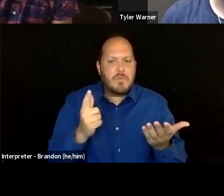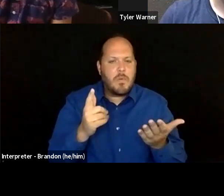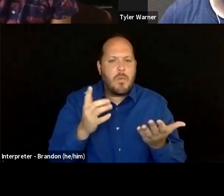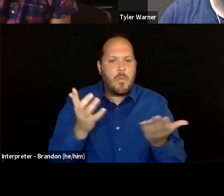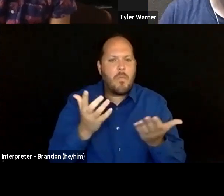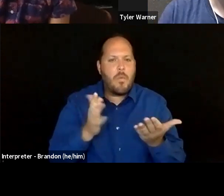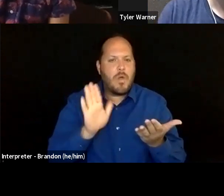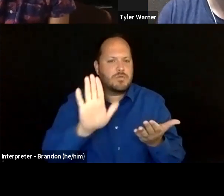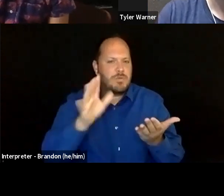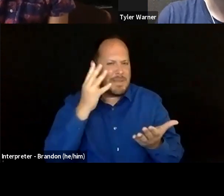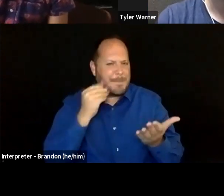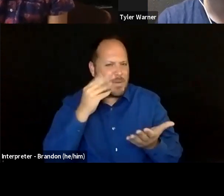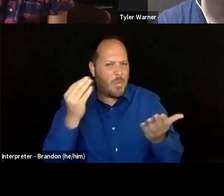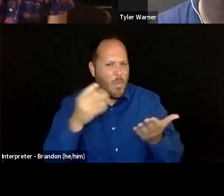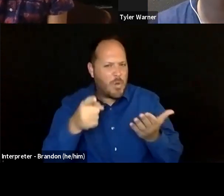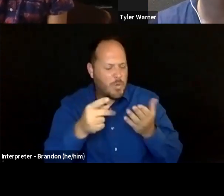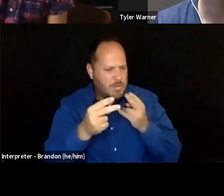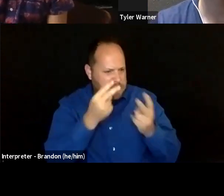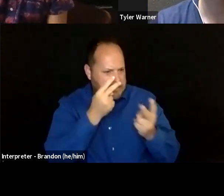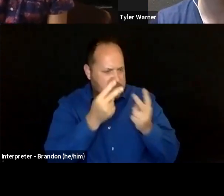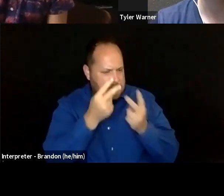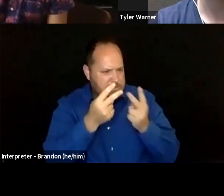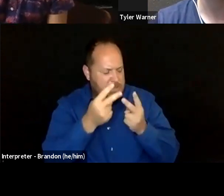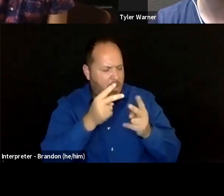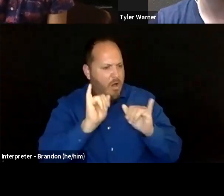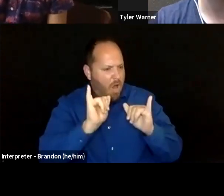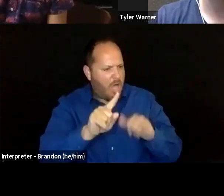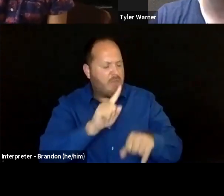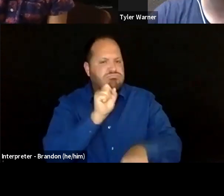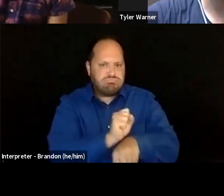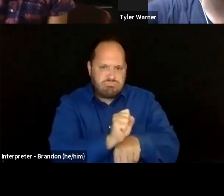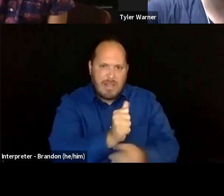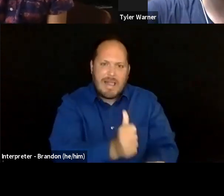voices into culture of organizations, I've seen trauma